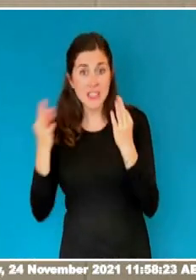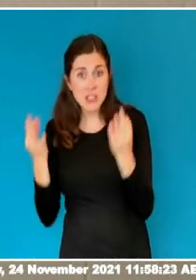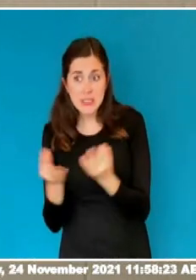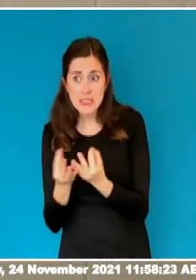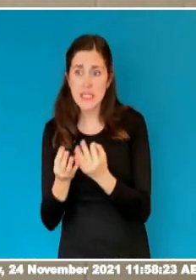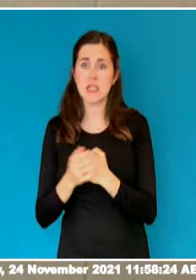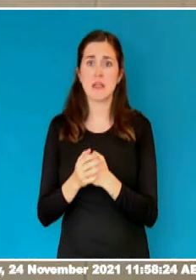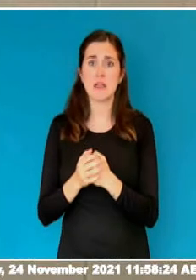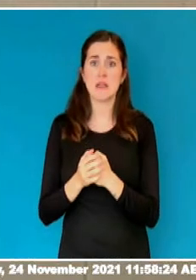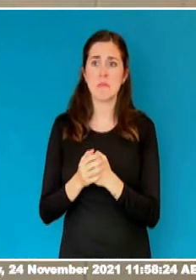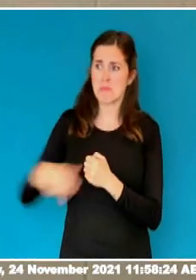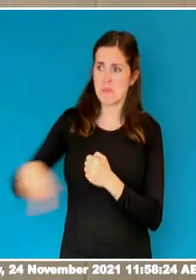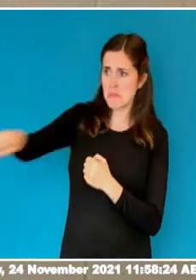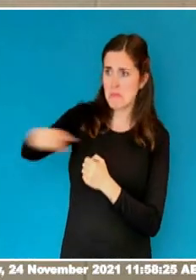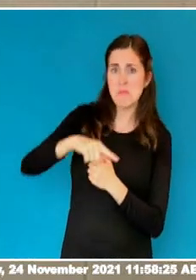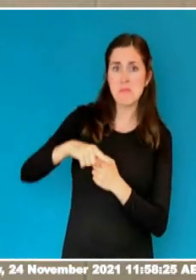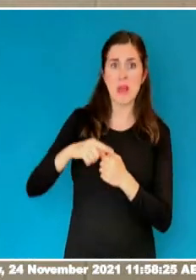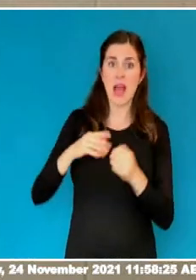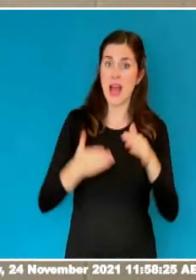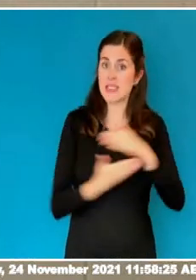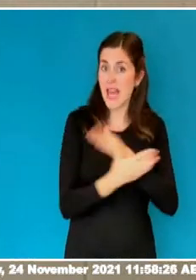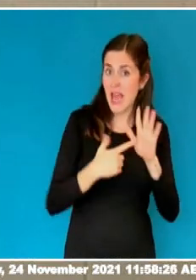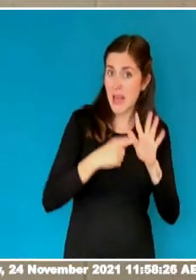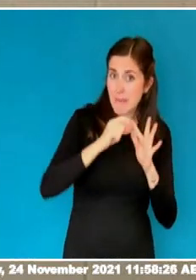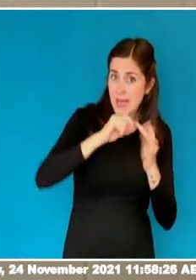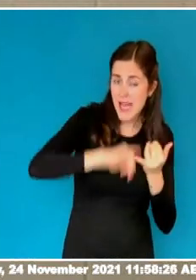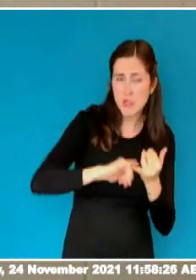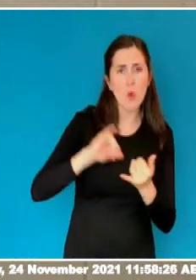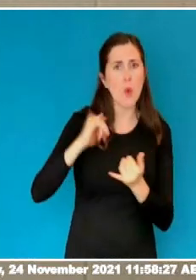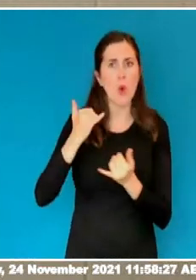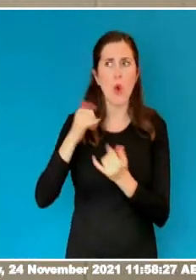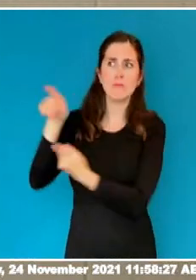workers who work within it have a very deep passion for the agency.